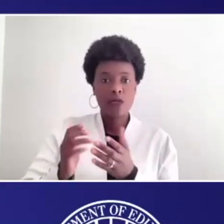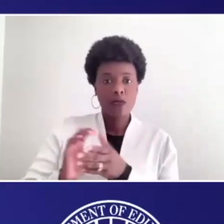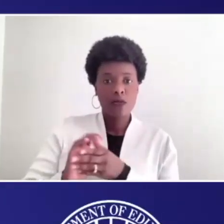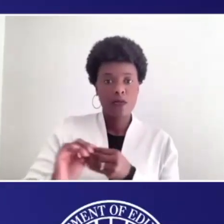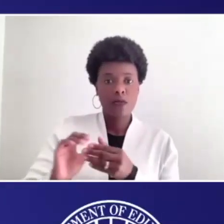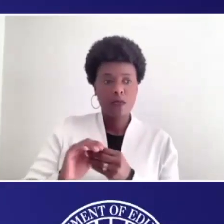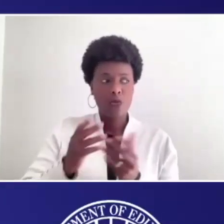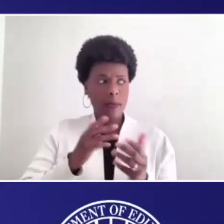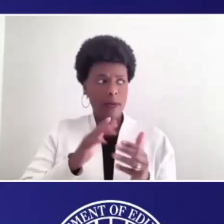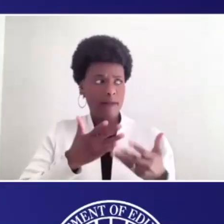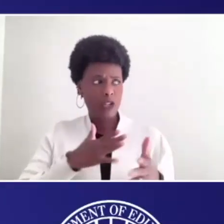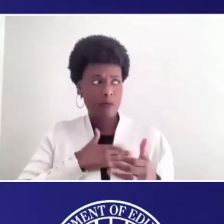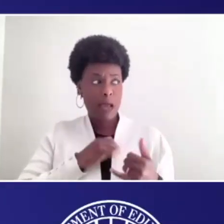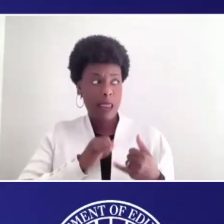one, or do you want to go ahead and start with that one?